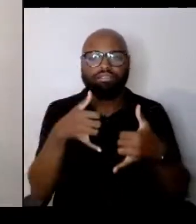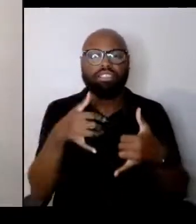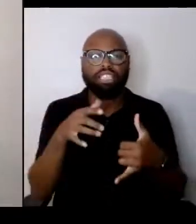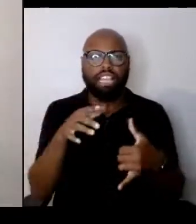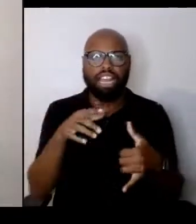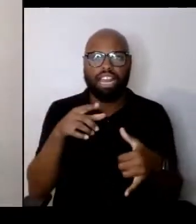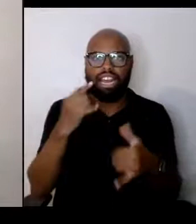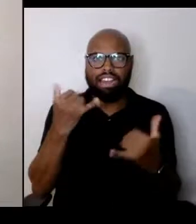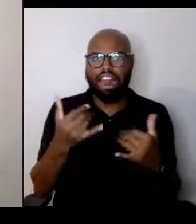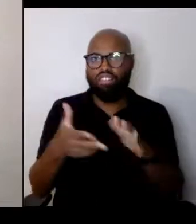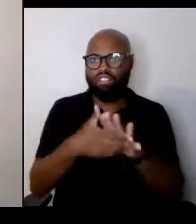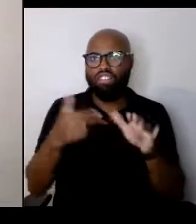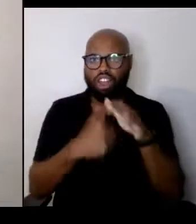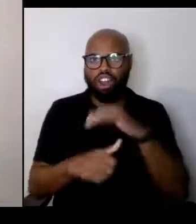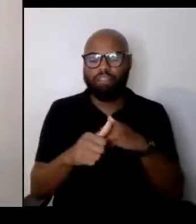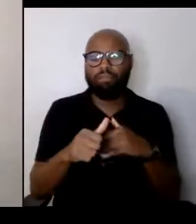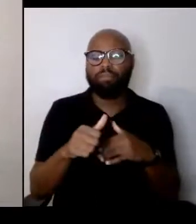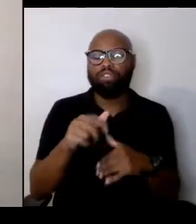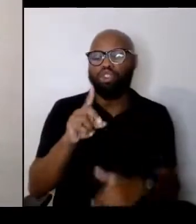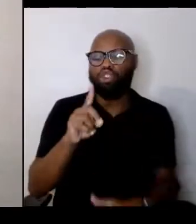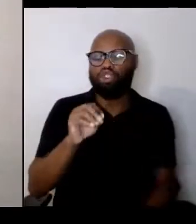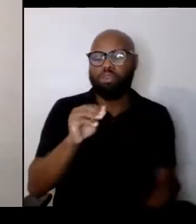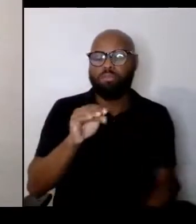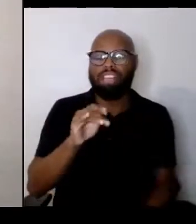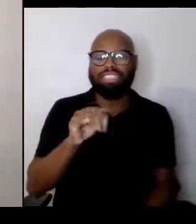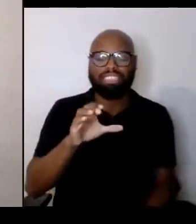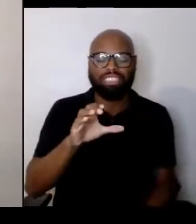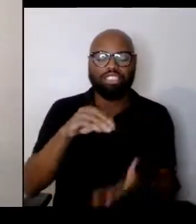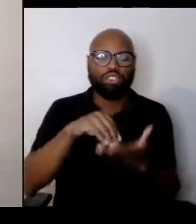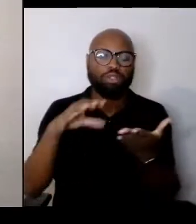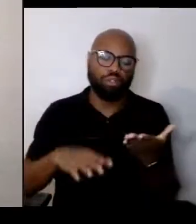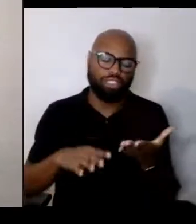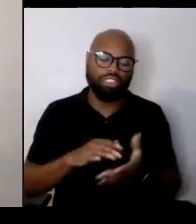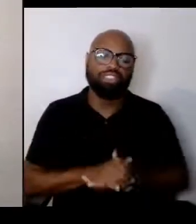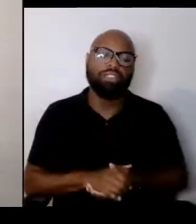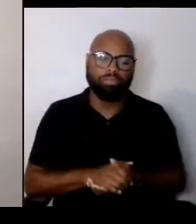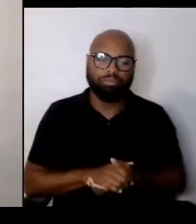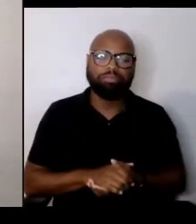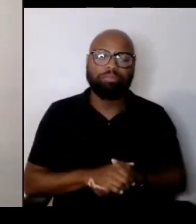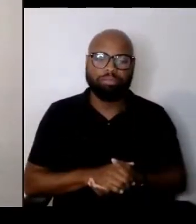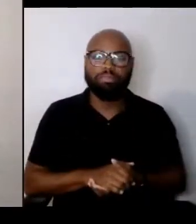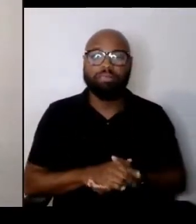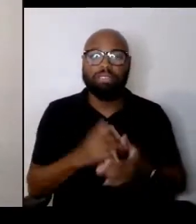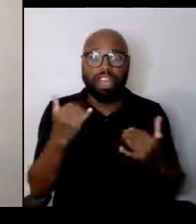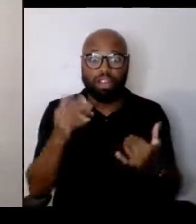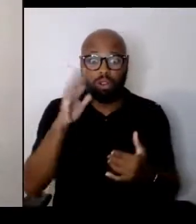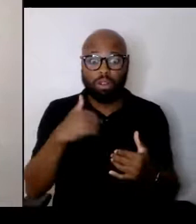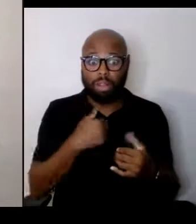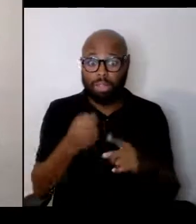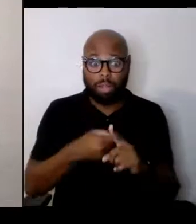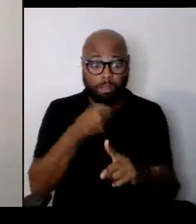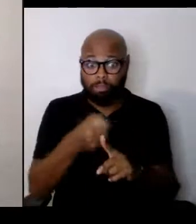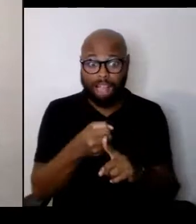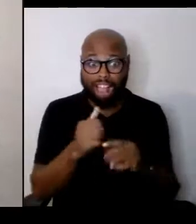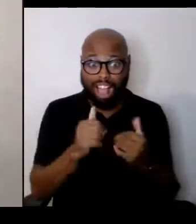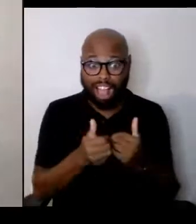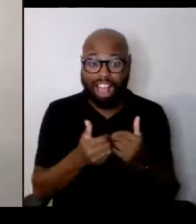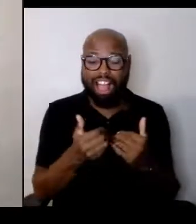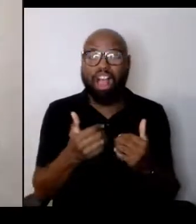And what was so impactful about this is, I know now that when undocumented or DACA students